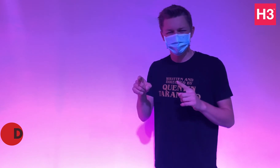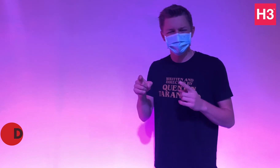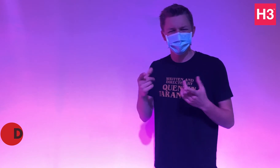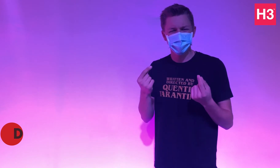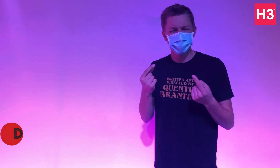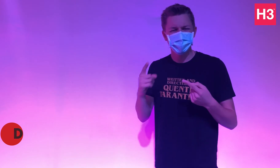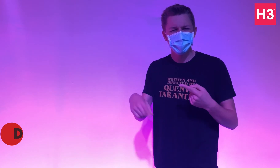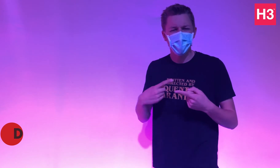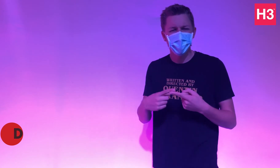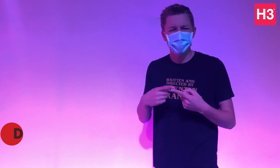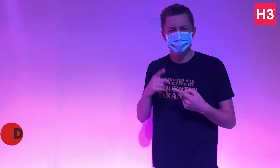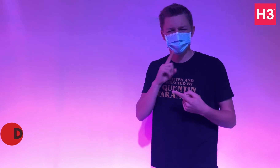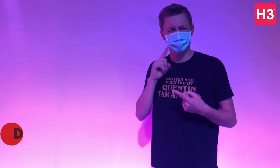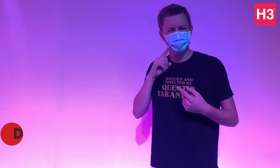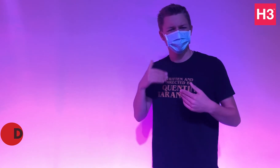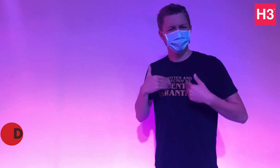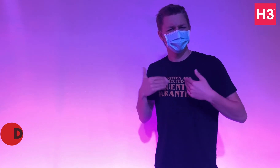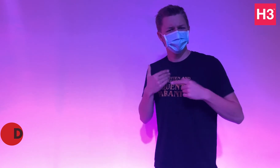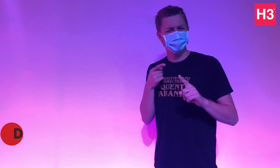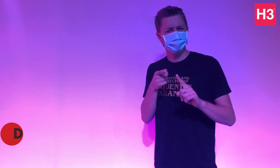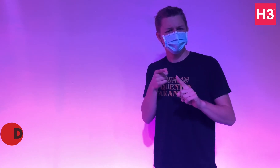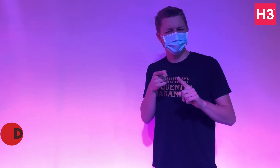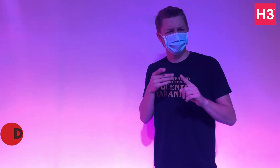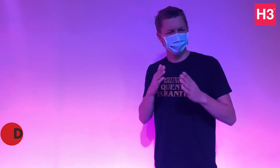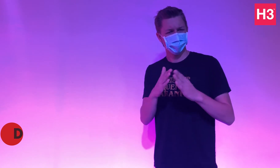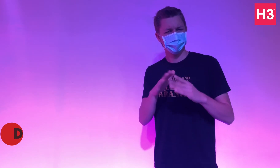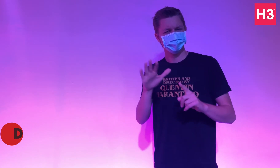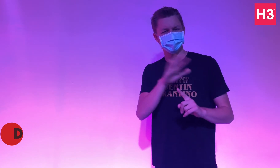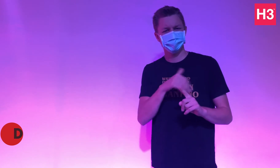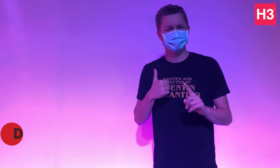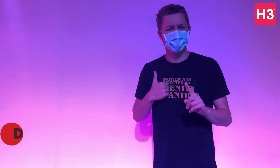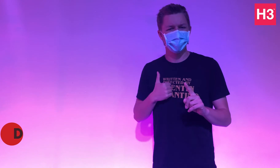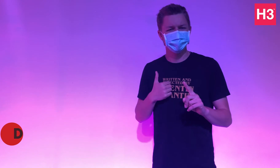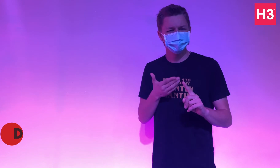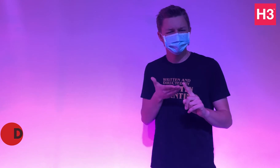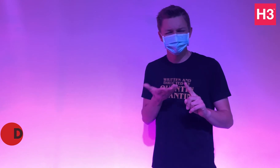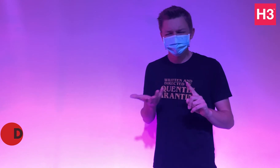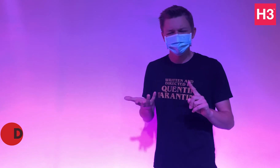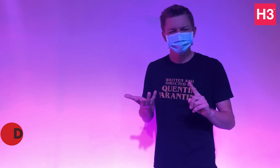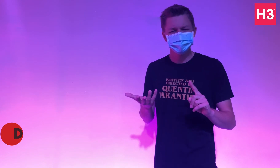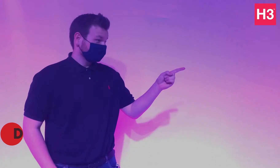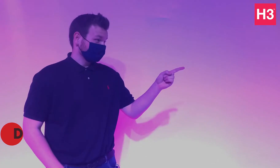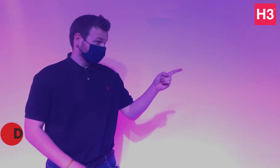But what about the Deaf Youth of Canada?